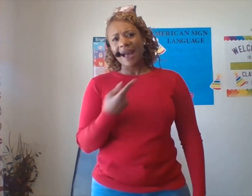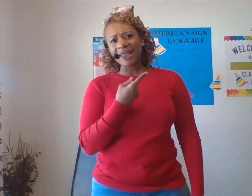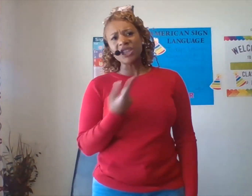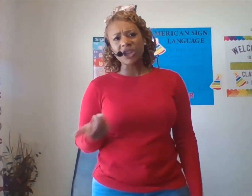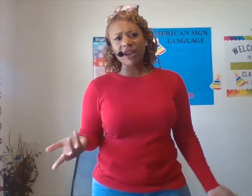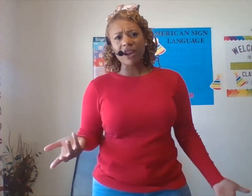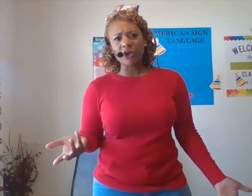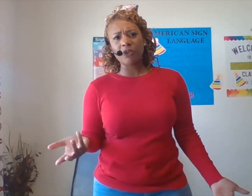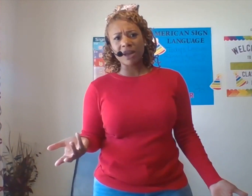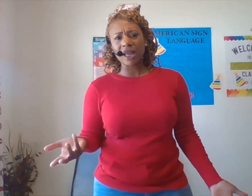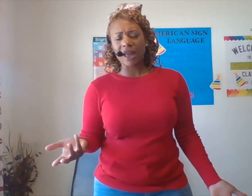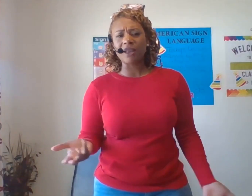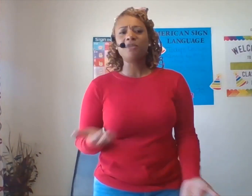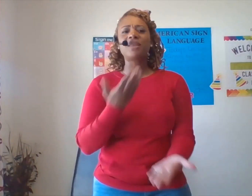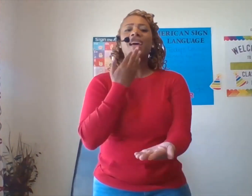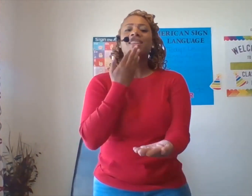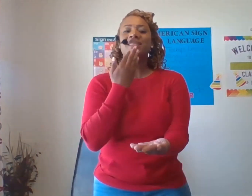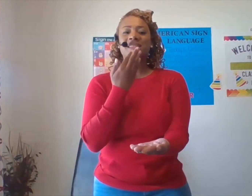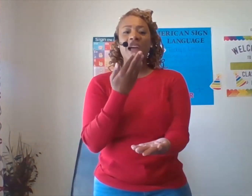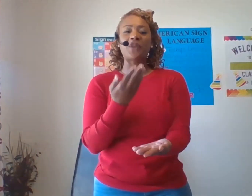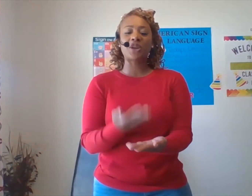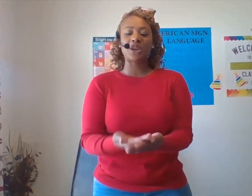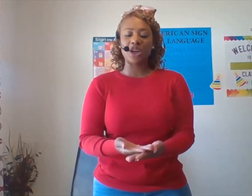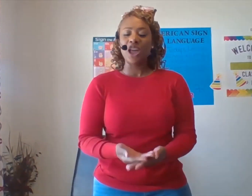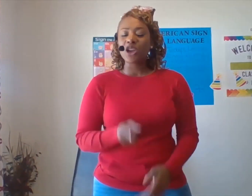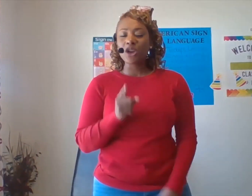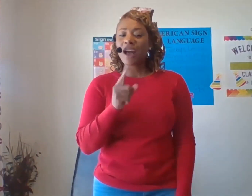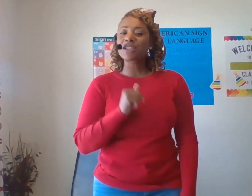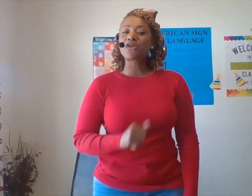I think she ran house what's my sign but that is the sign for good you guys are